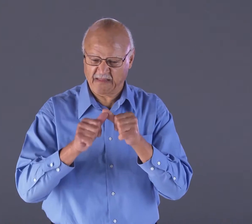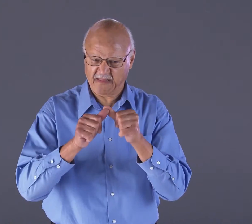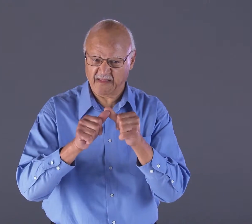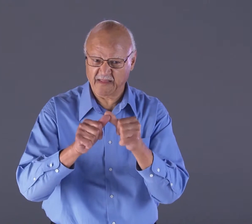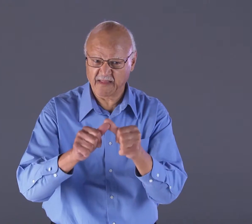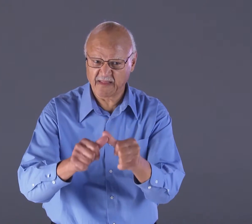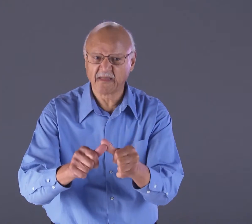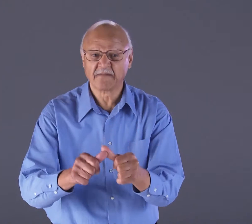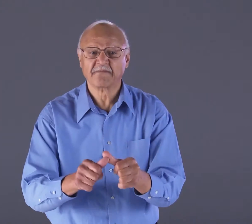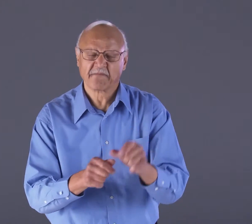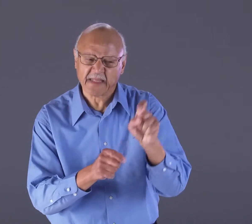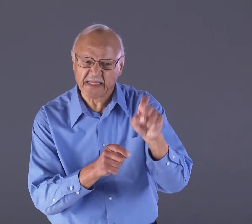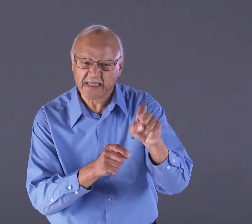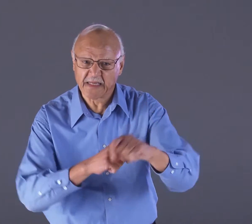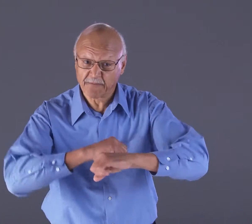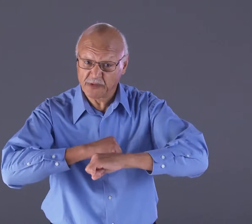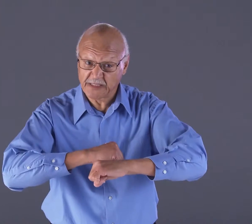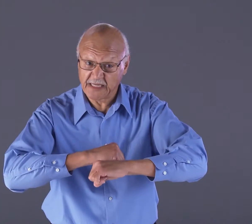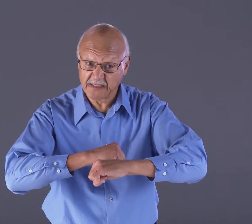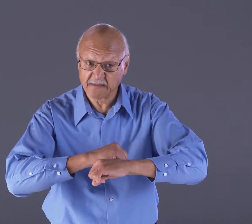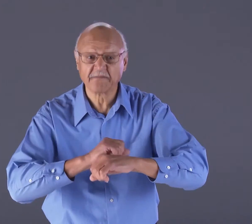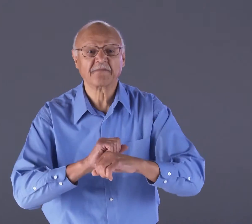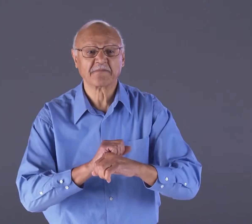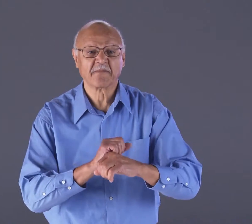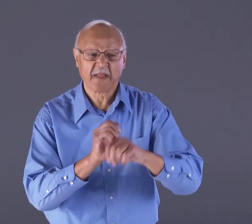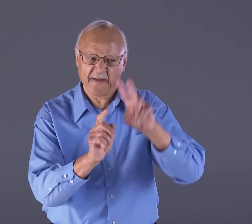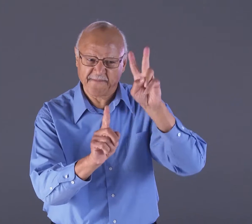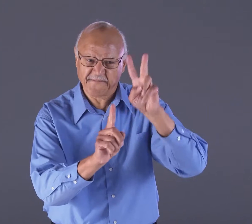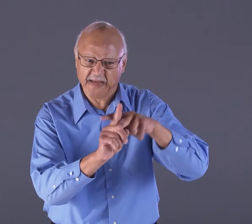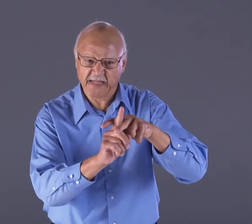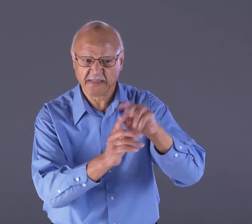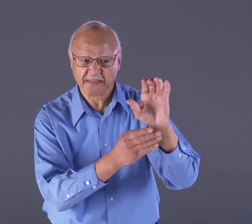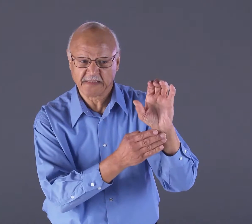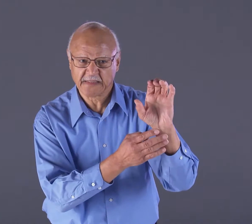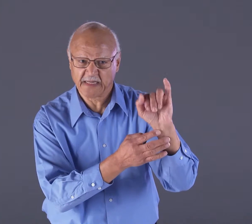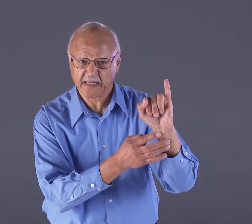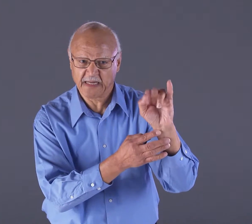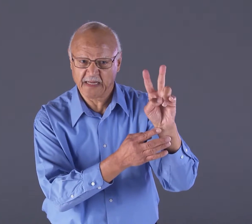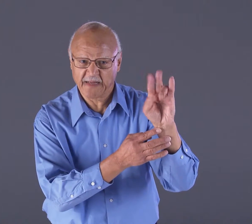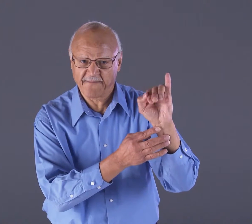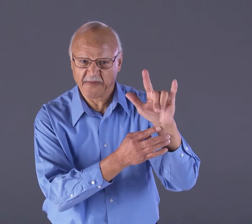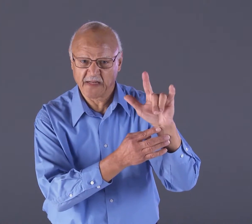If the case ends and you still need protection, you can file for a civil protection order.